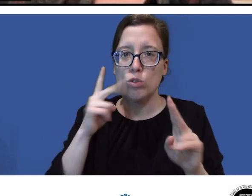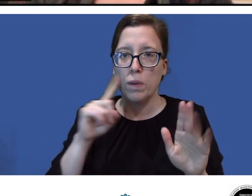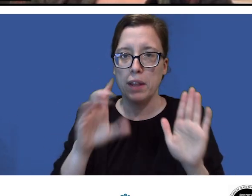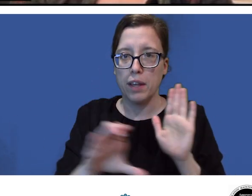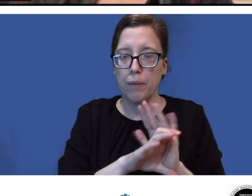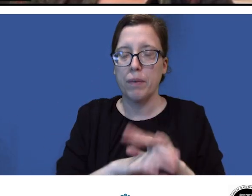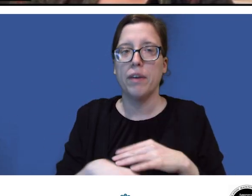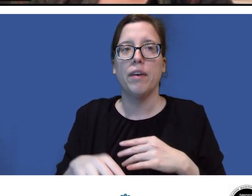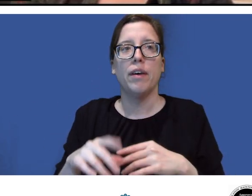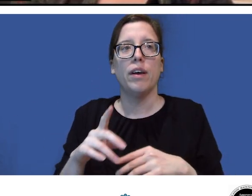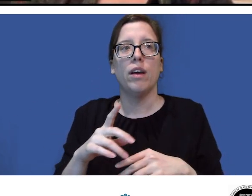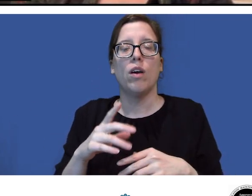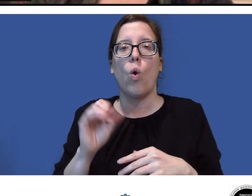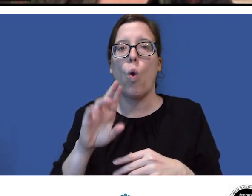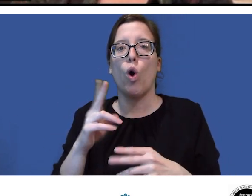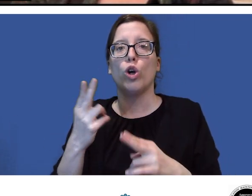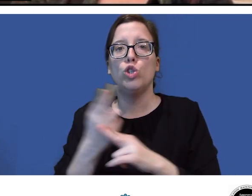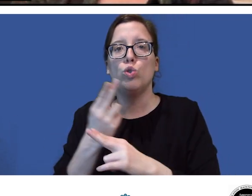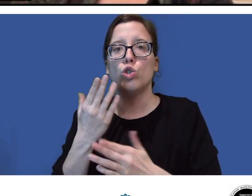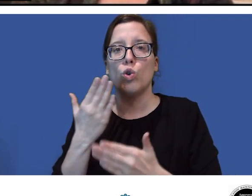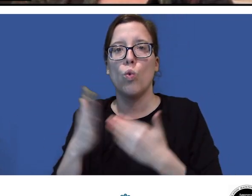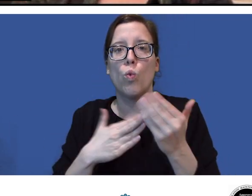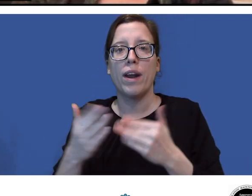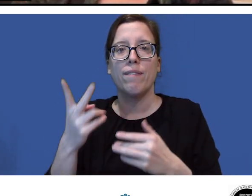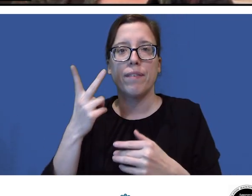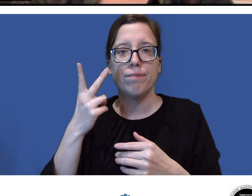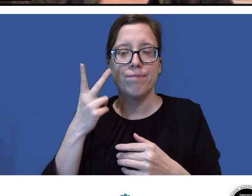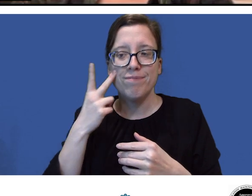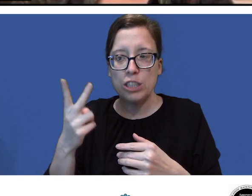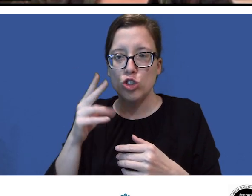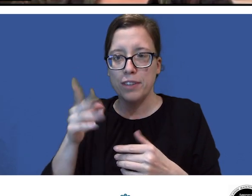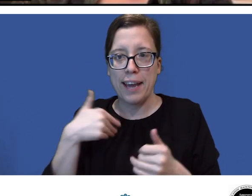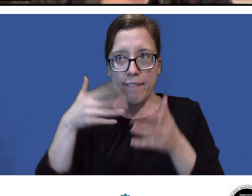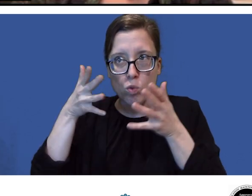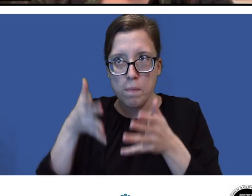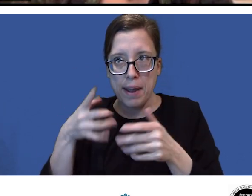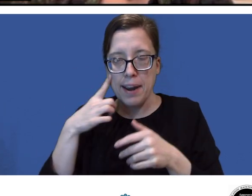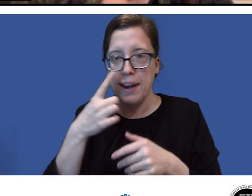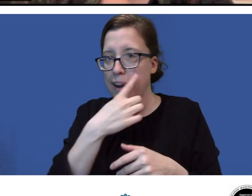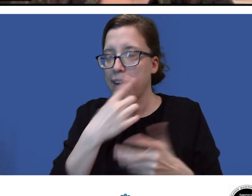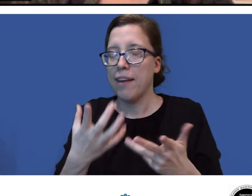We already talked about–I gave you a preview on this one–balance problems, oh yeah.